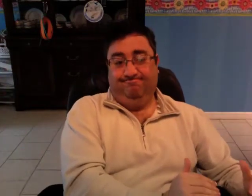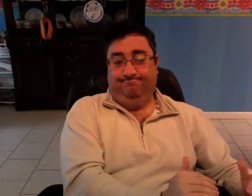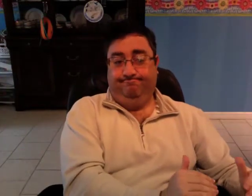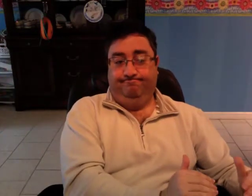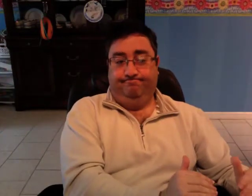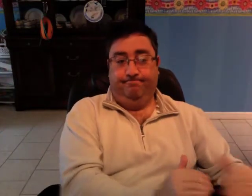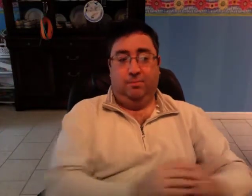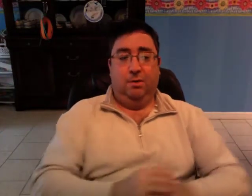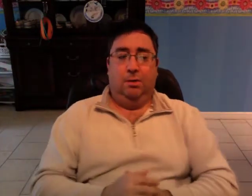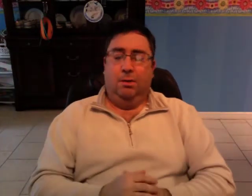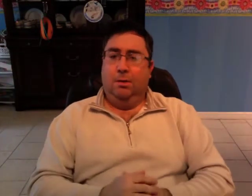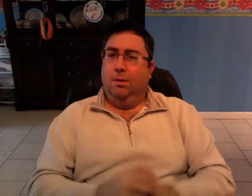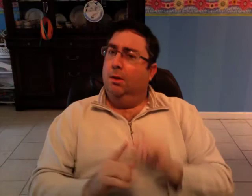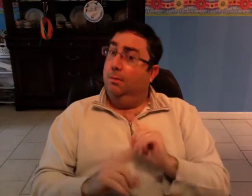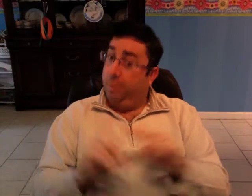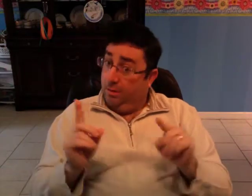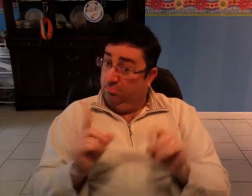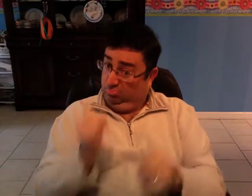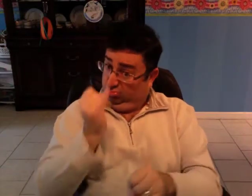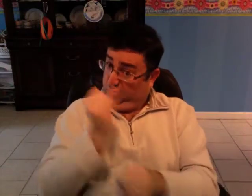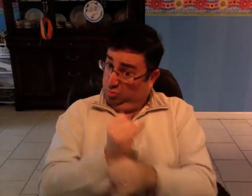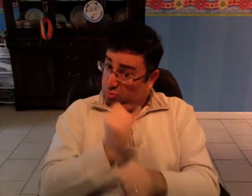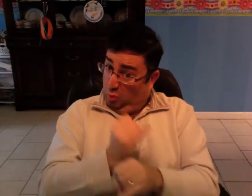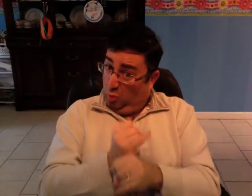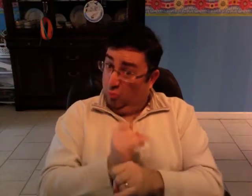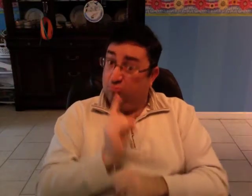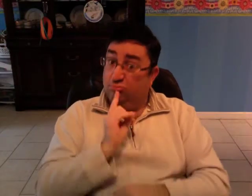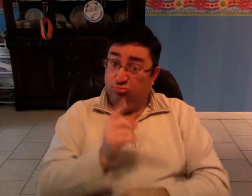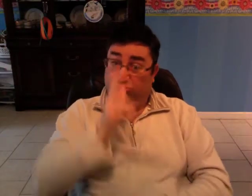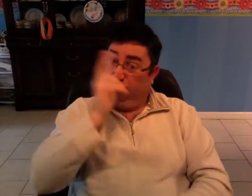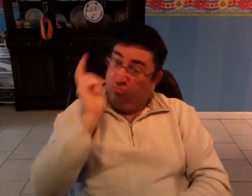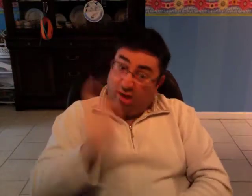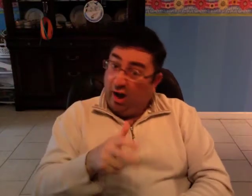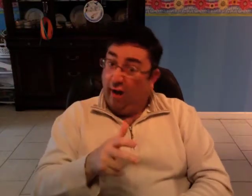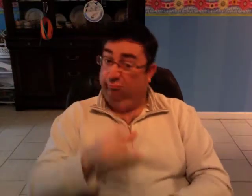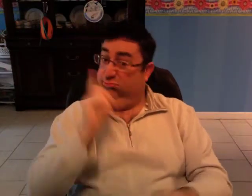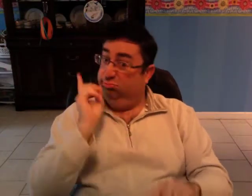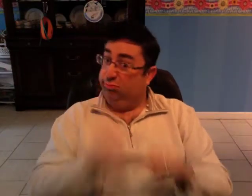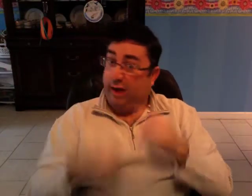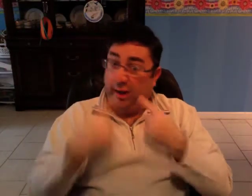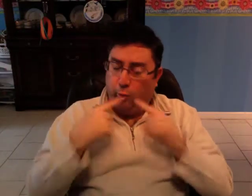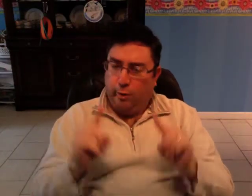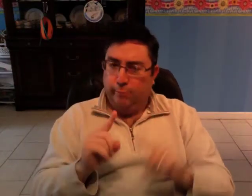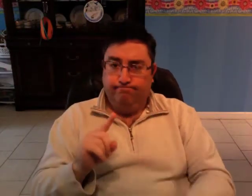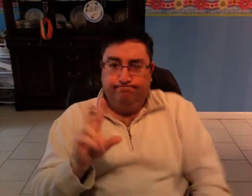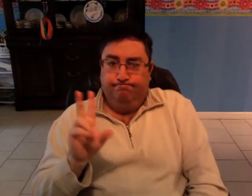But is it true that schools for the Deaf are lousy and can't work?